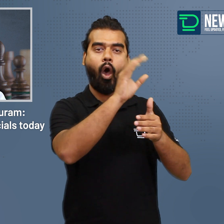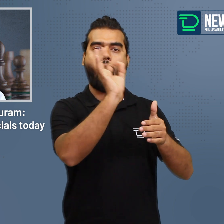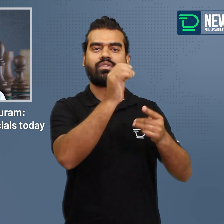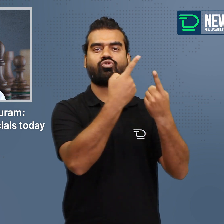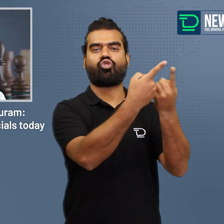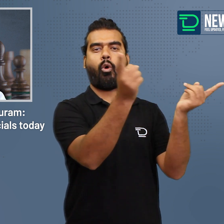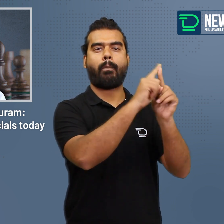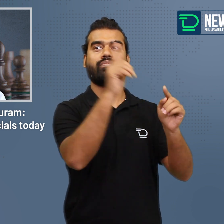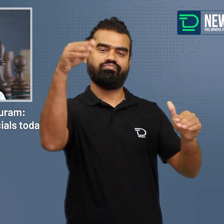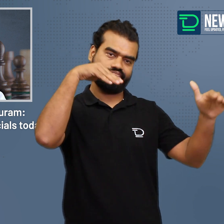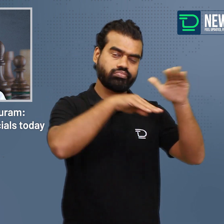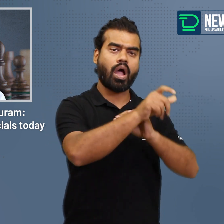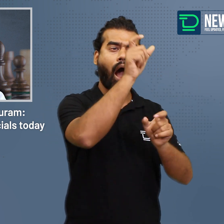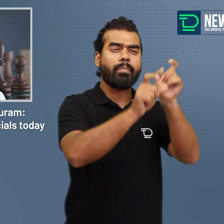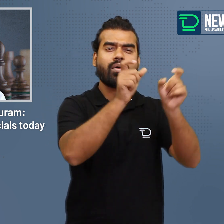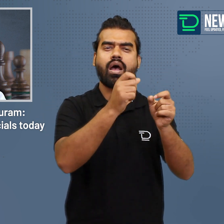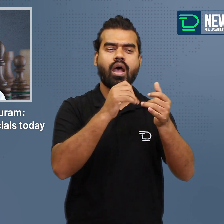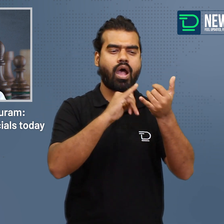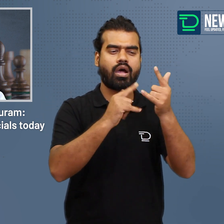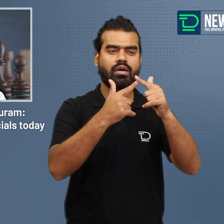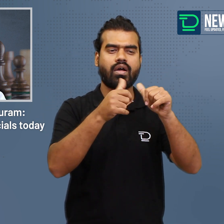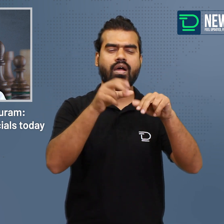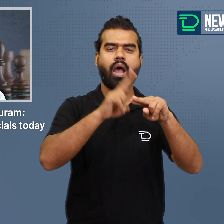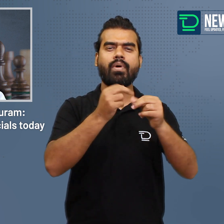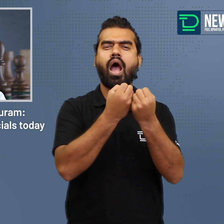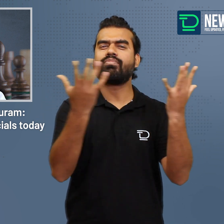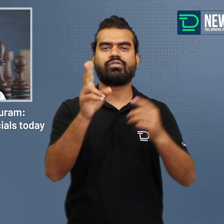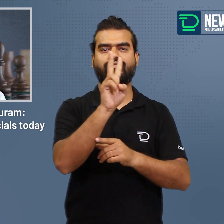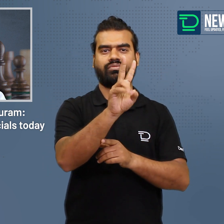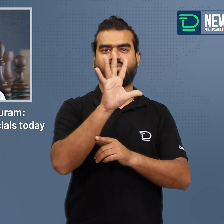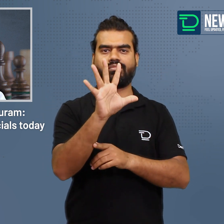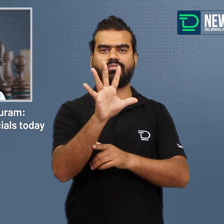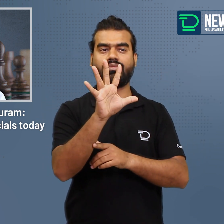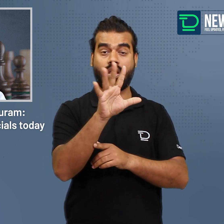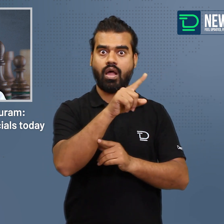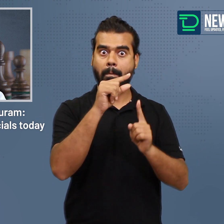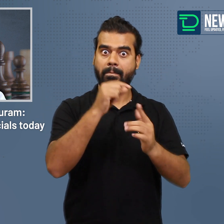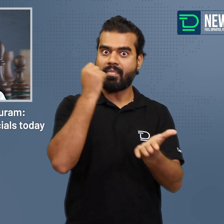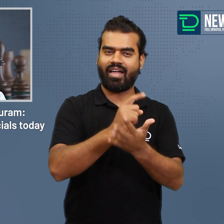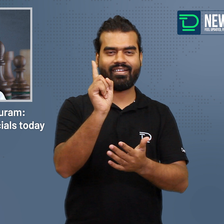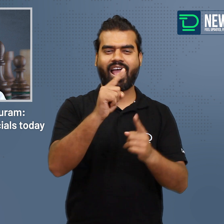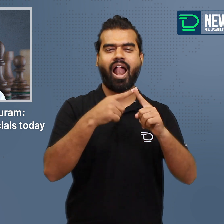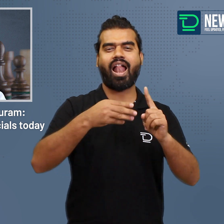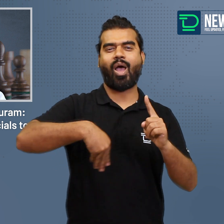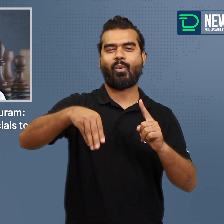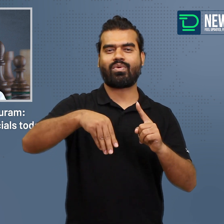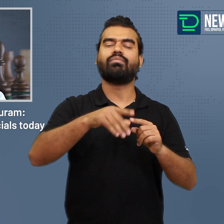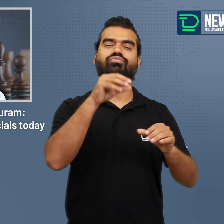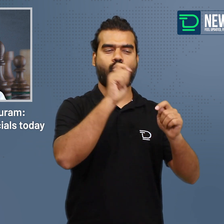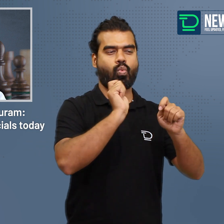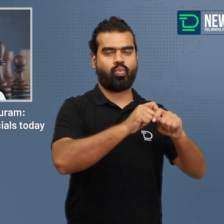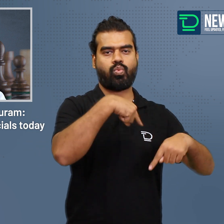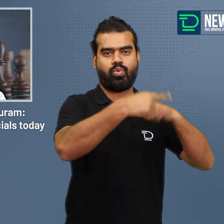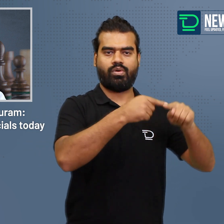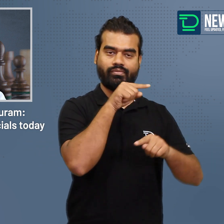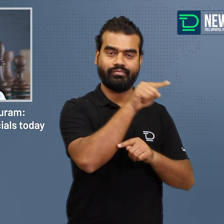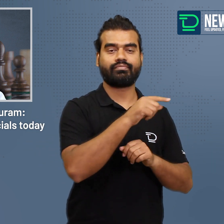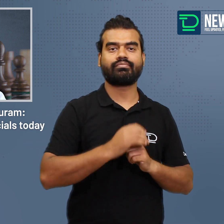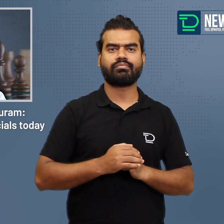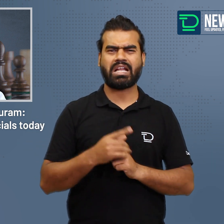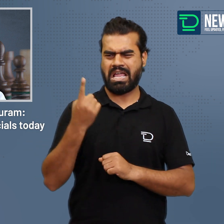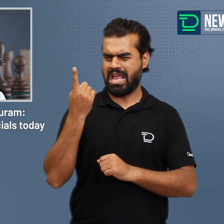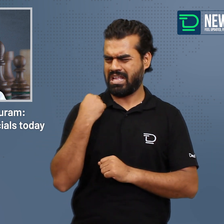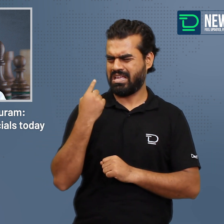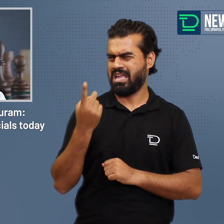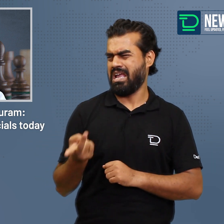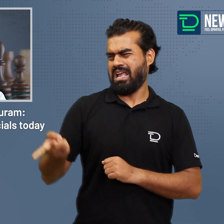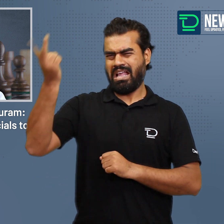at Tourism Development Corporation hostel with a staff of 25 on a temporary basis.